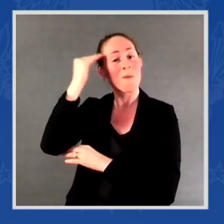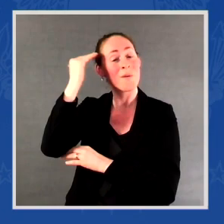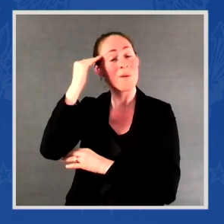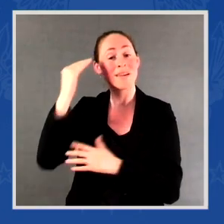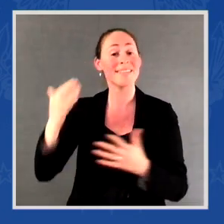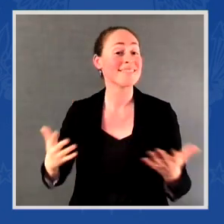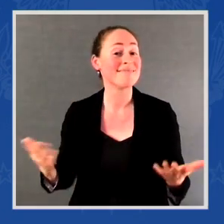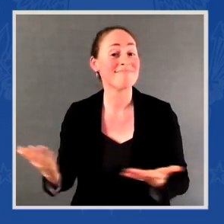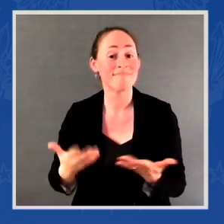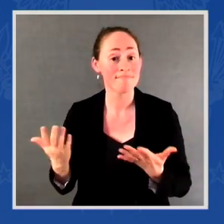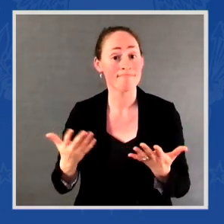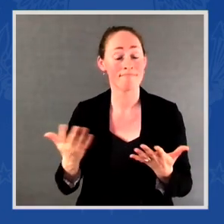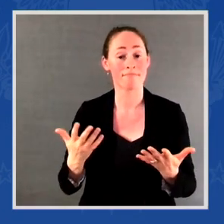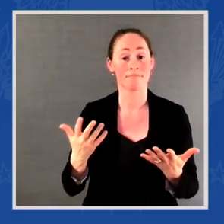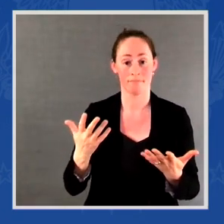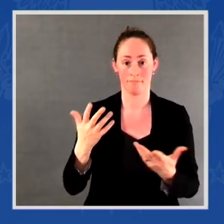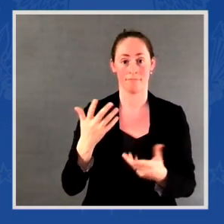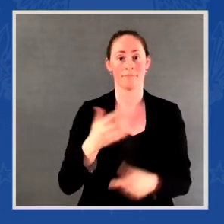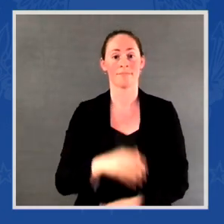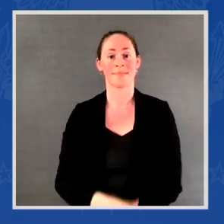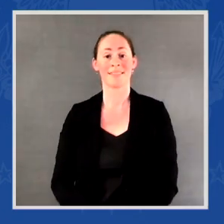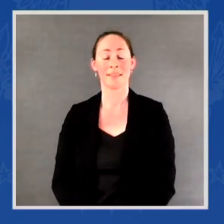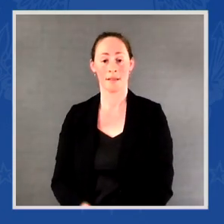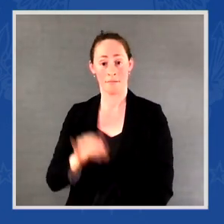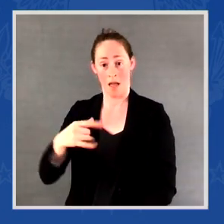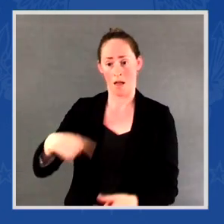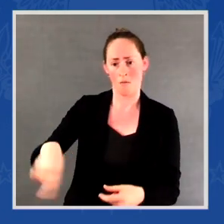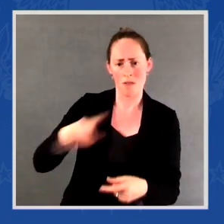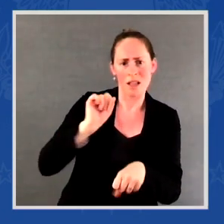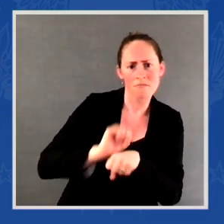no matter where they are -- but they come from us --